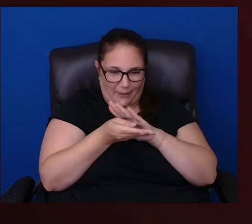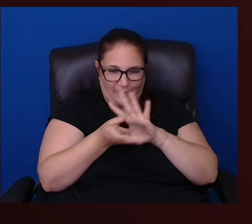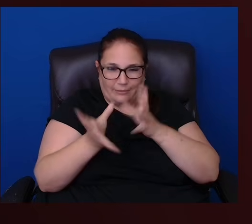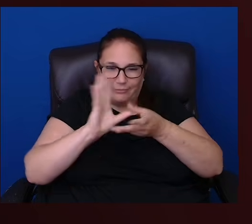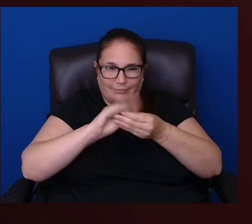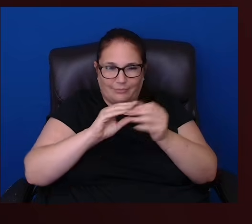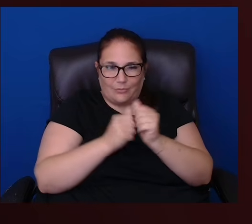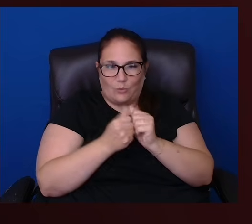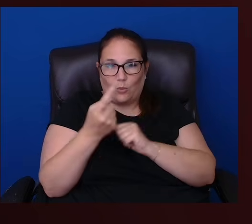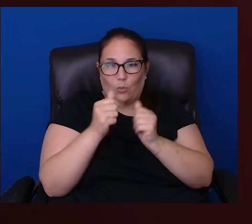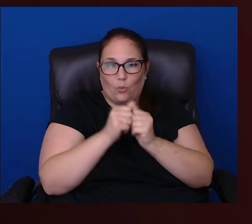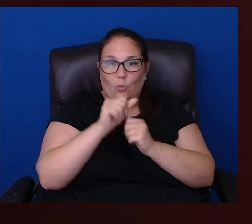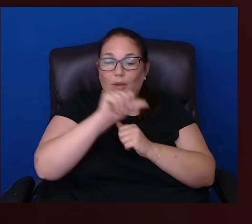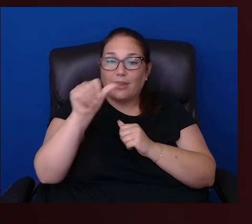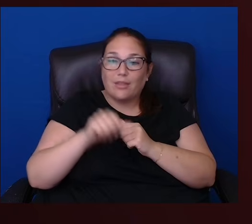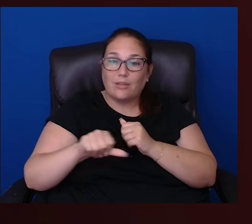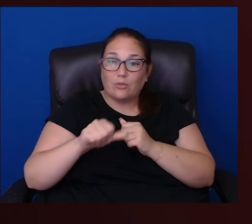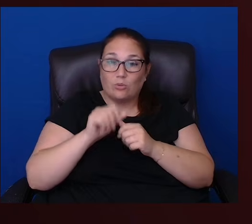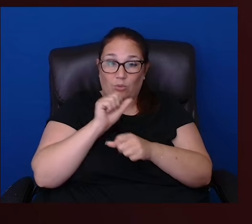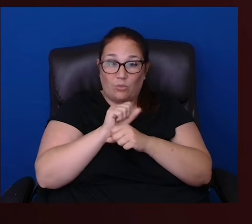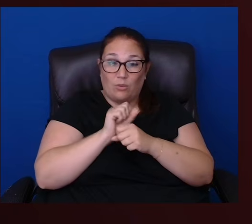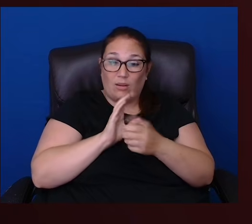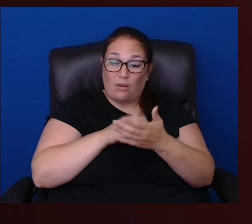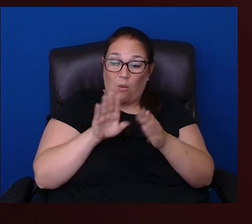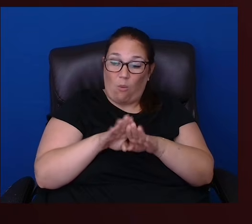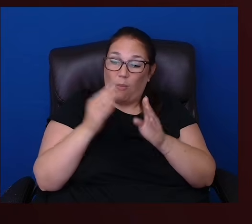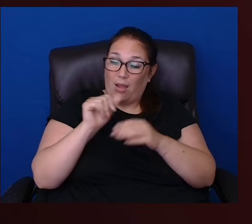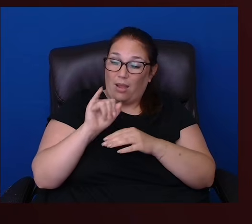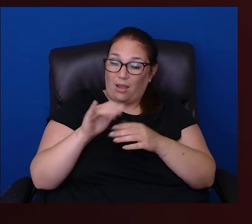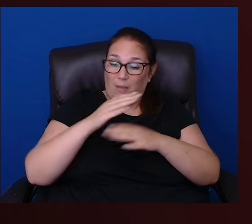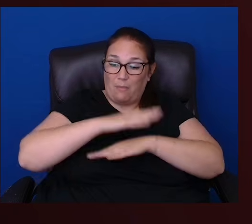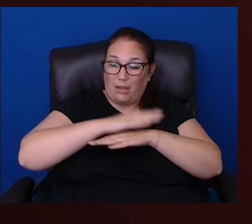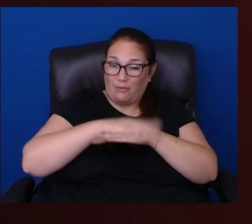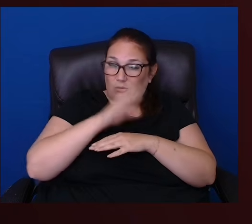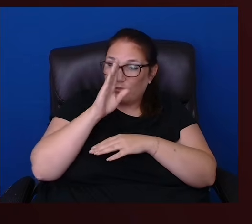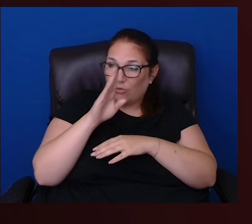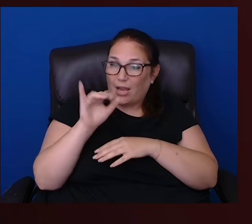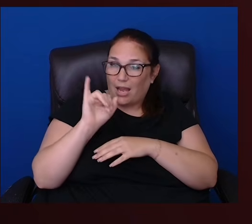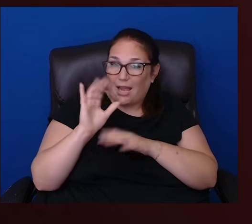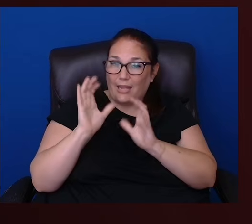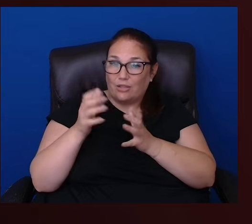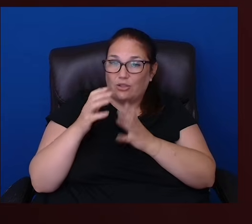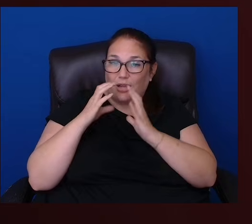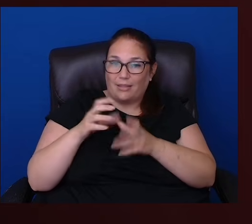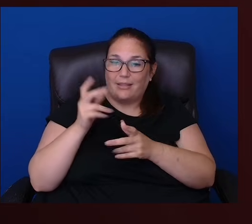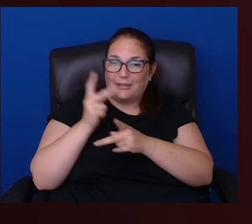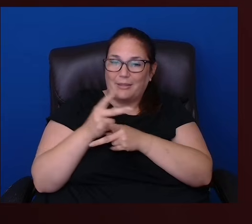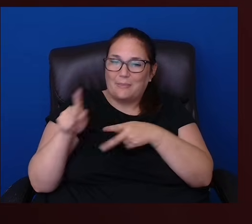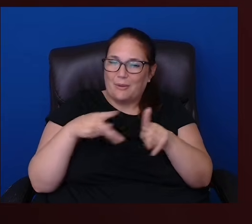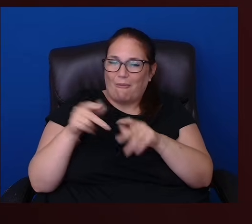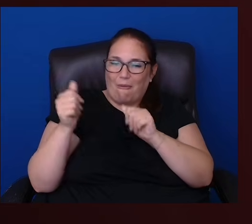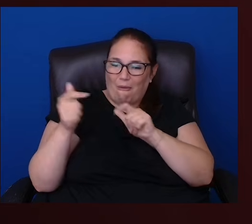or if you want to work against the OpenAI platform directly, IChatClient, keep on partying, it's all the same thing, right?